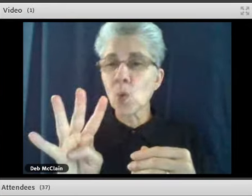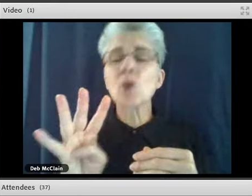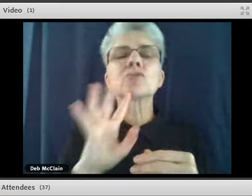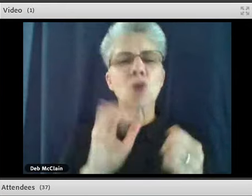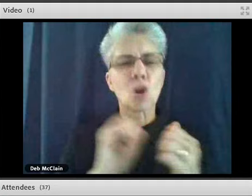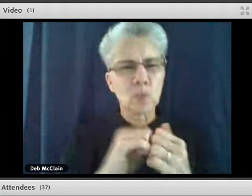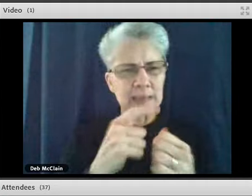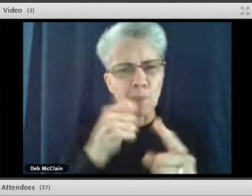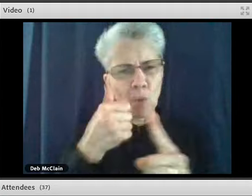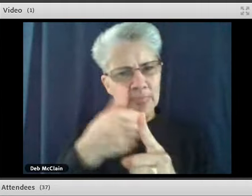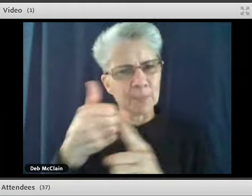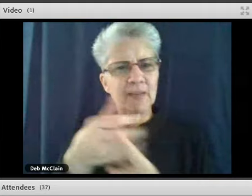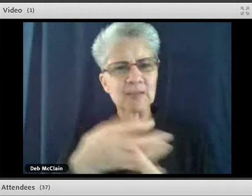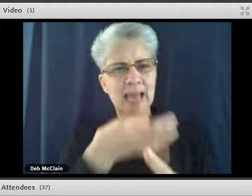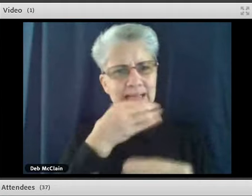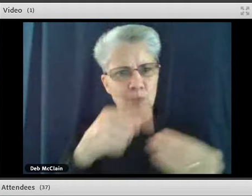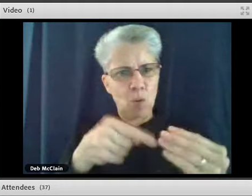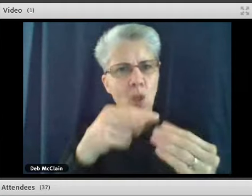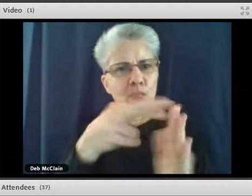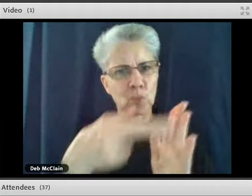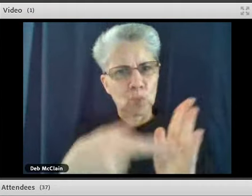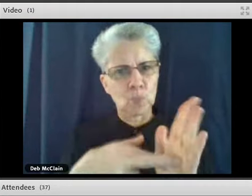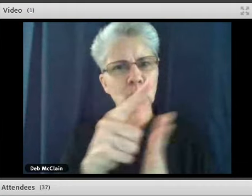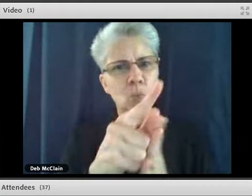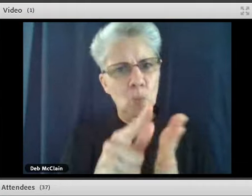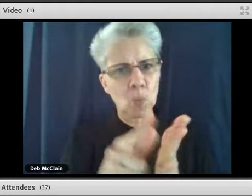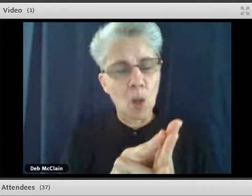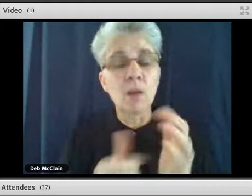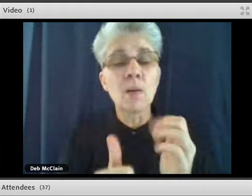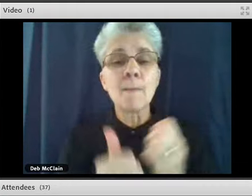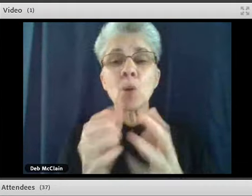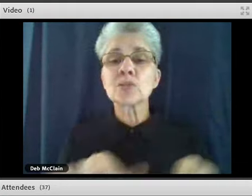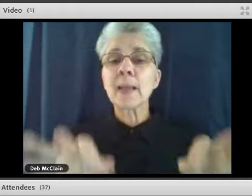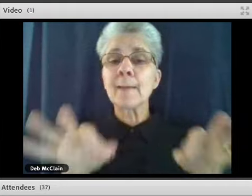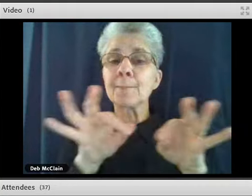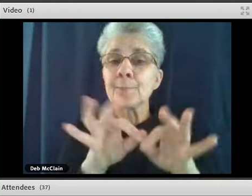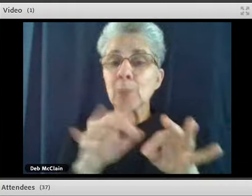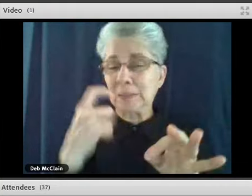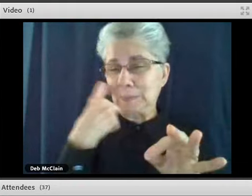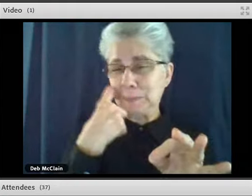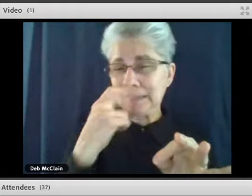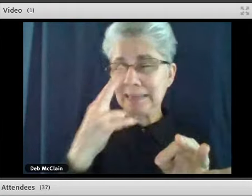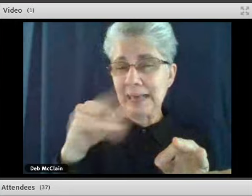please talk to somebody who is an expert on this. So, probably most important, and the most recent update,